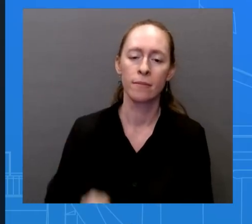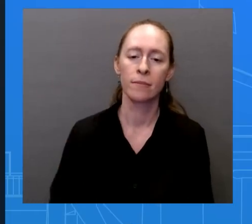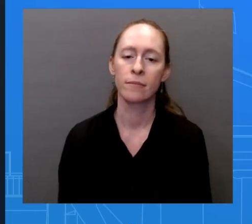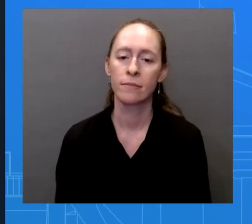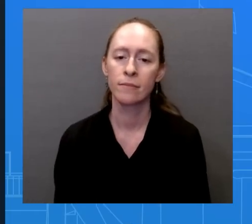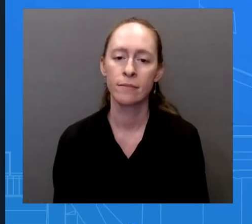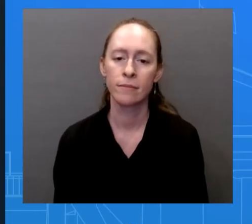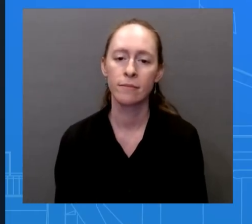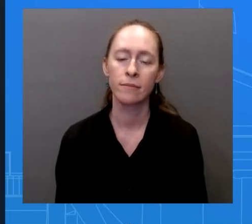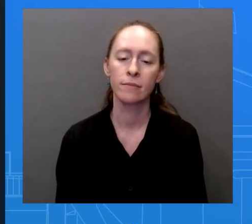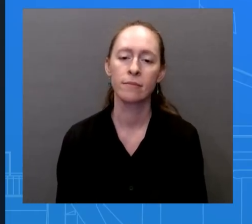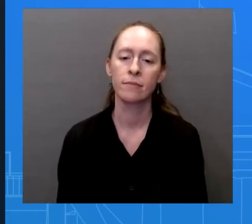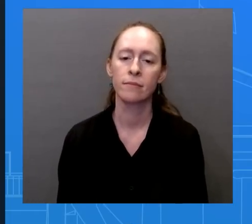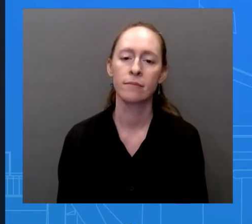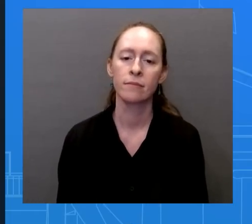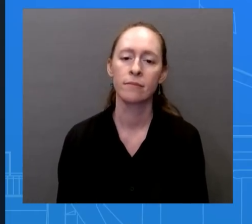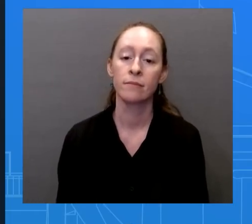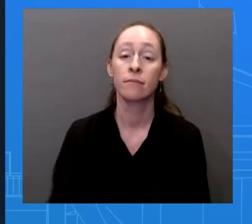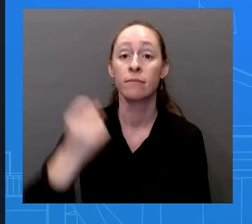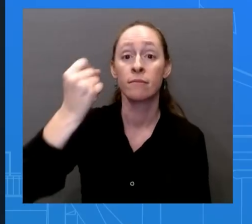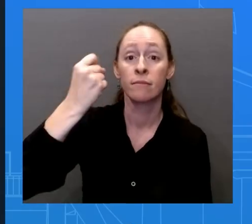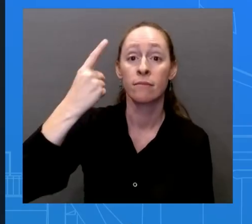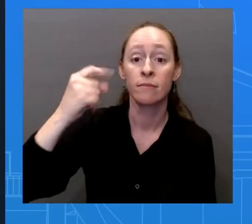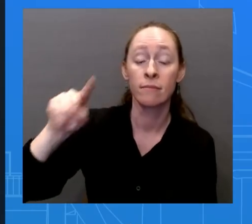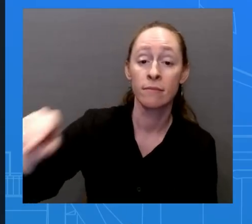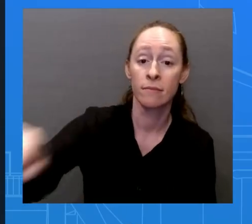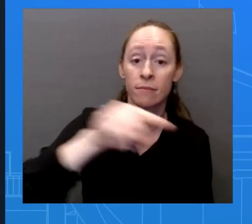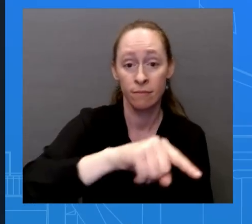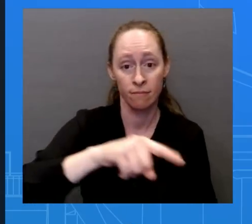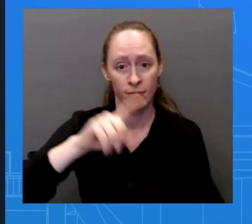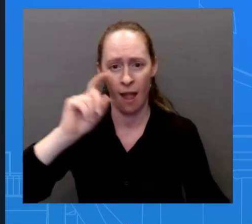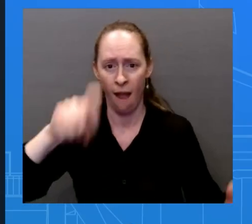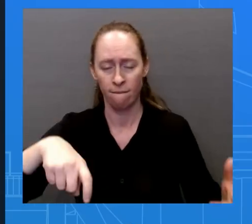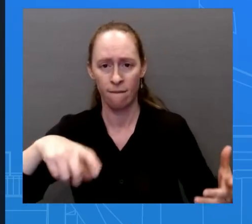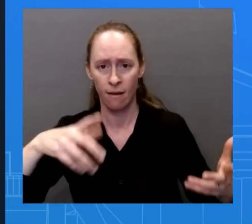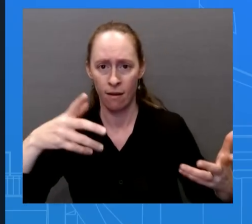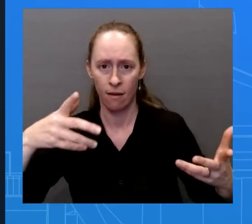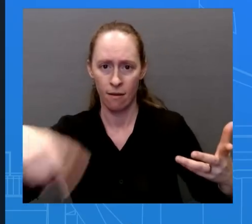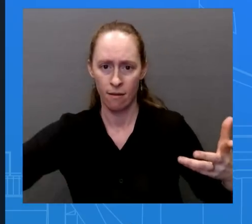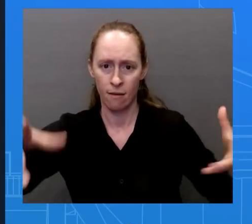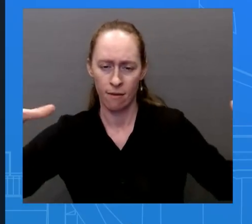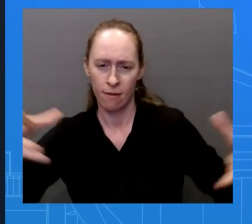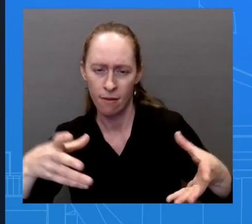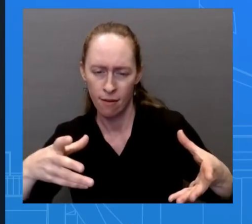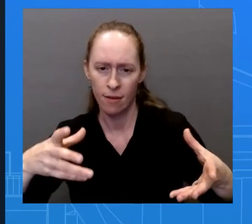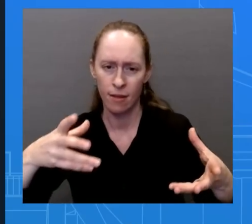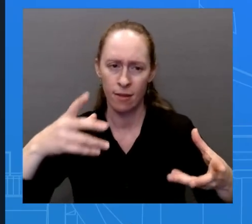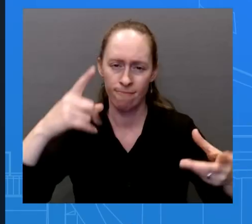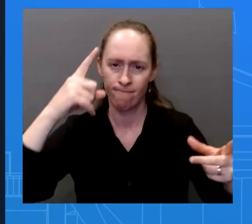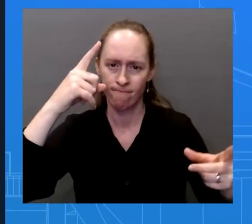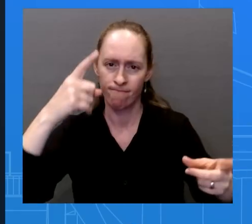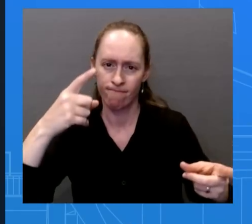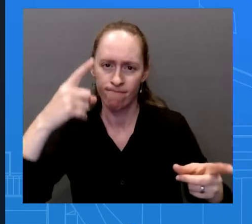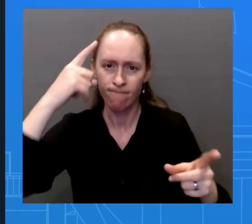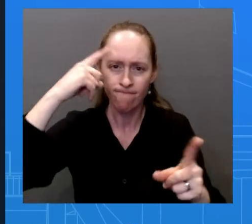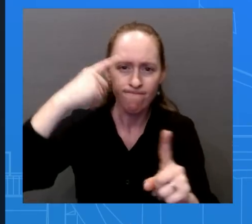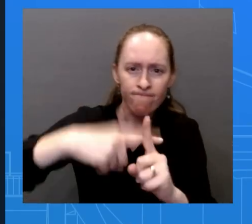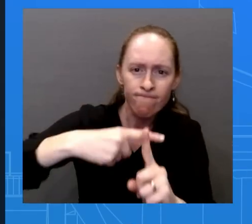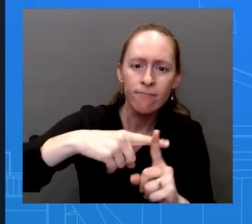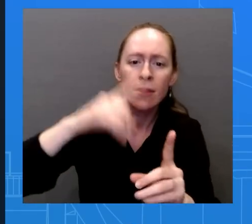And we have seen no signs -- no signs at all -- from Vladimir Putin that he is prepared to stop the onslaut- --